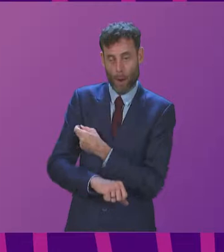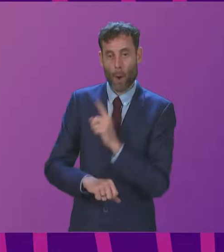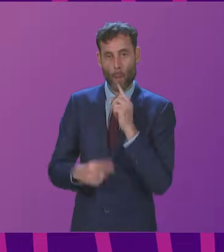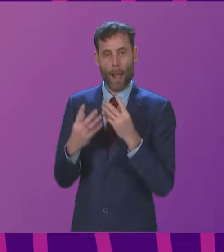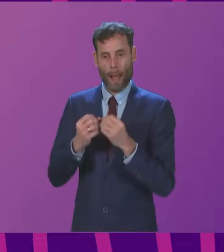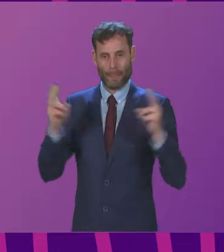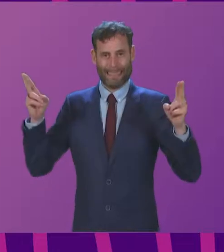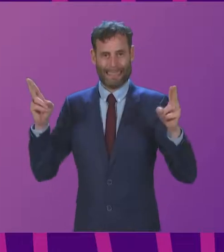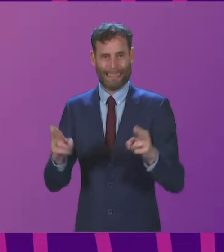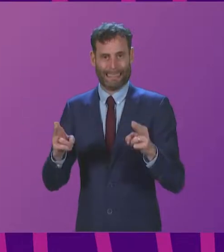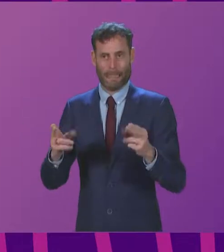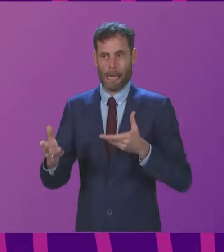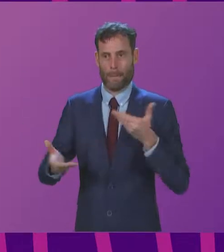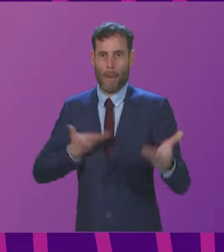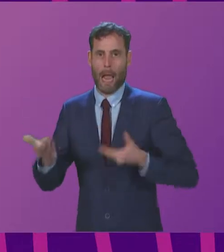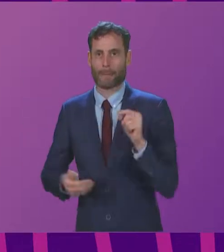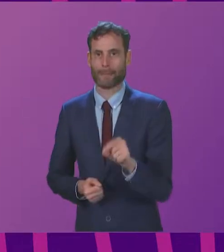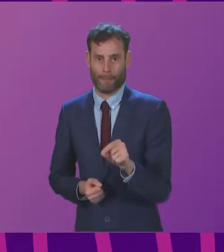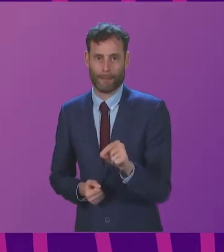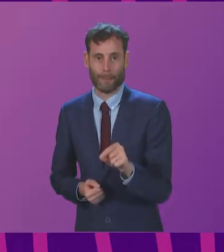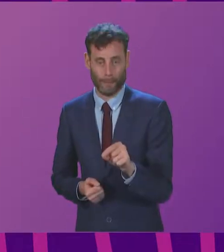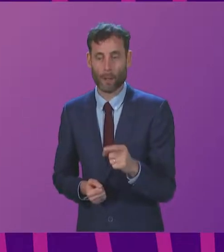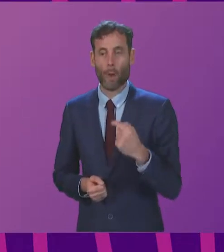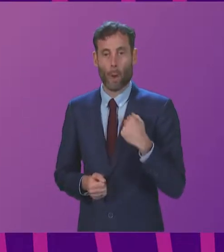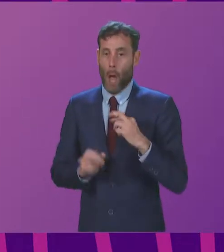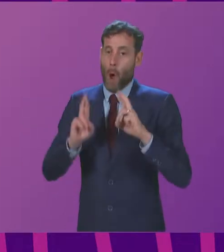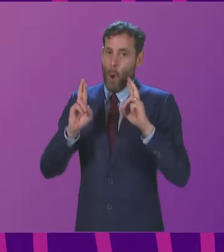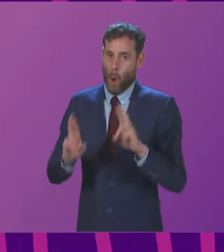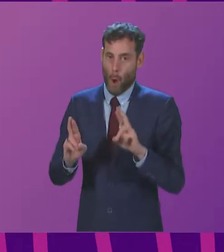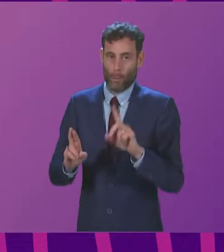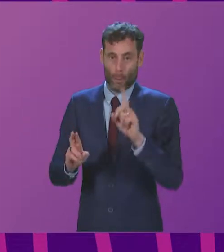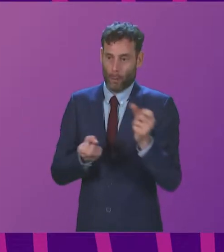and, we hope, to reduce the number of people who will become seriously unwell as a result